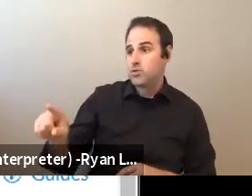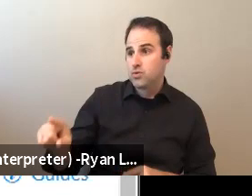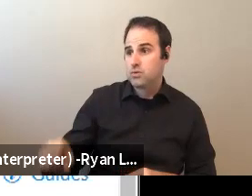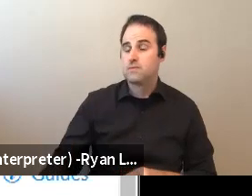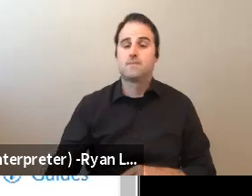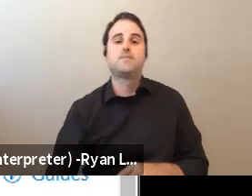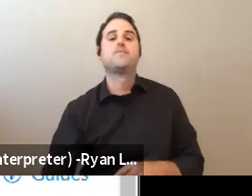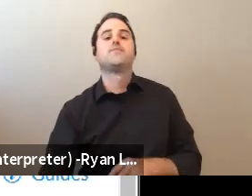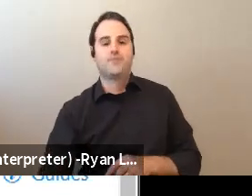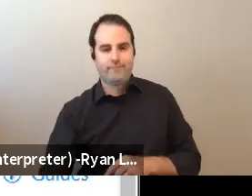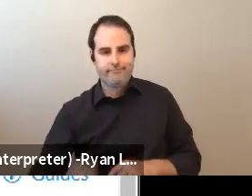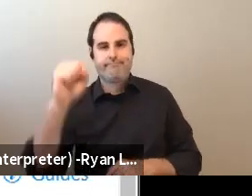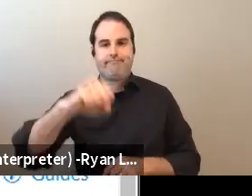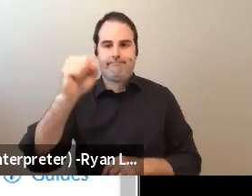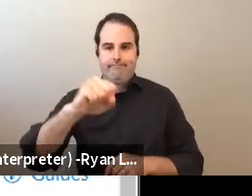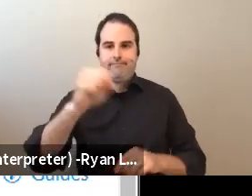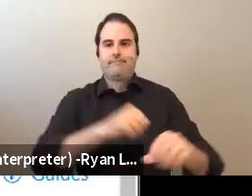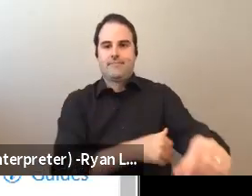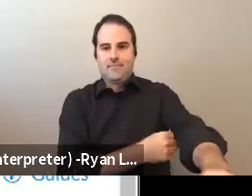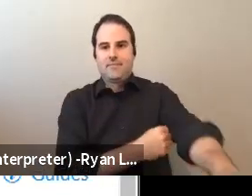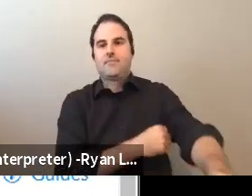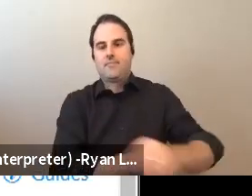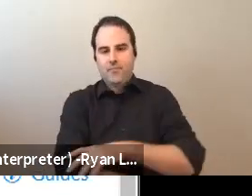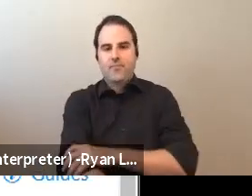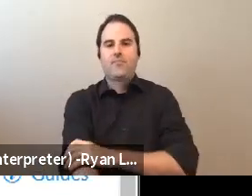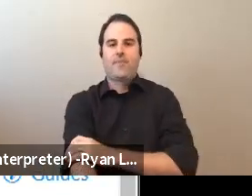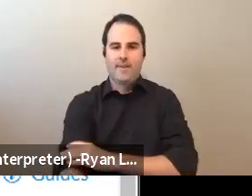Sally Potter: Yes. And you know that, you know, for those of you who just recently went through the